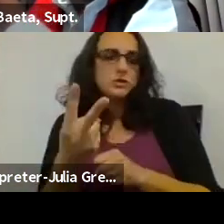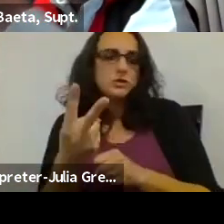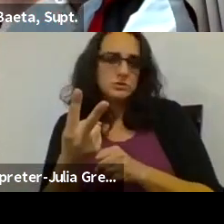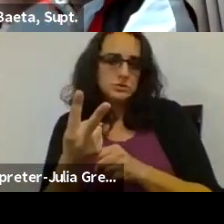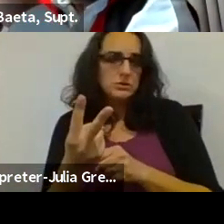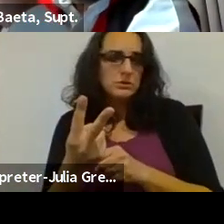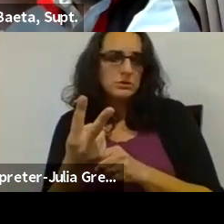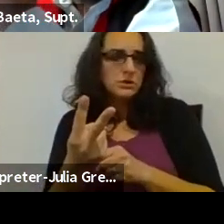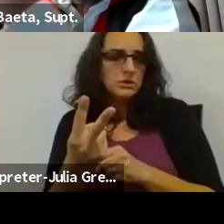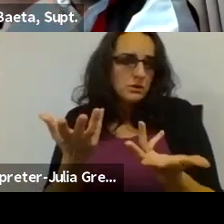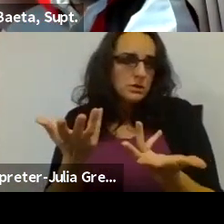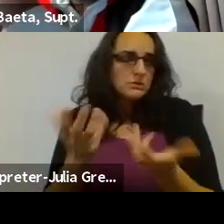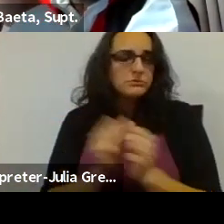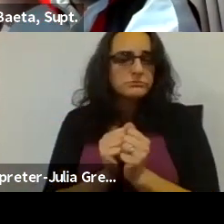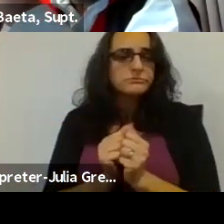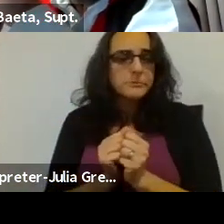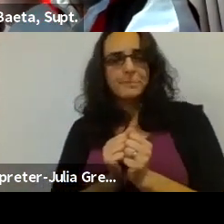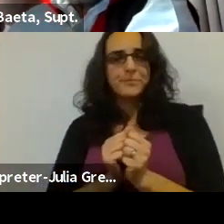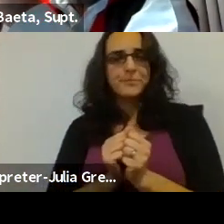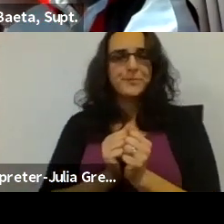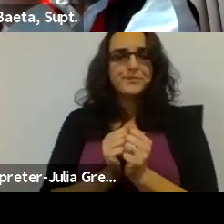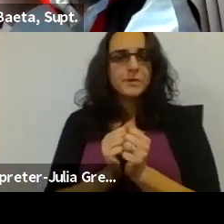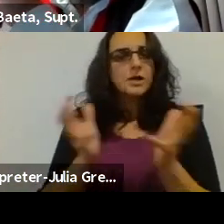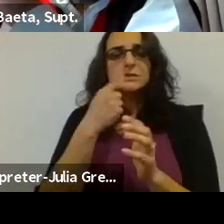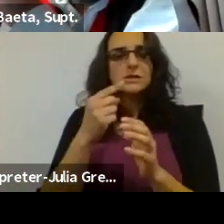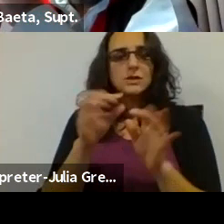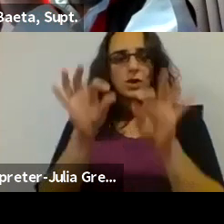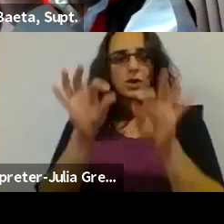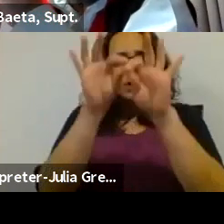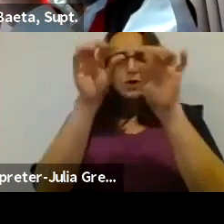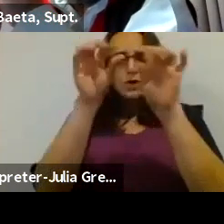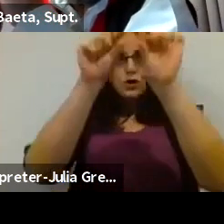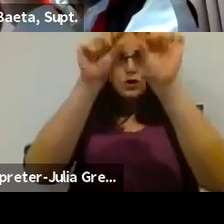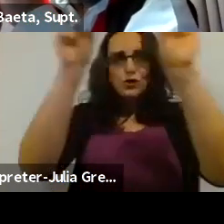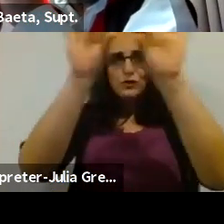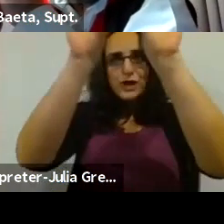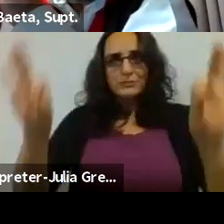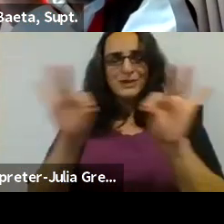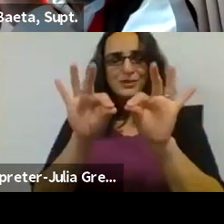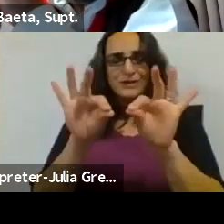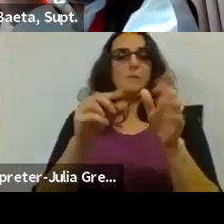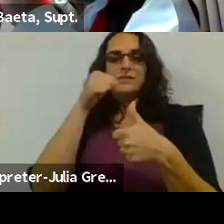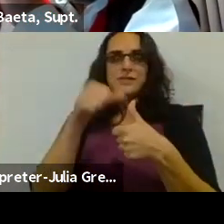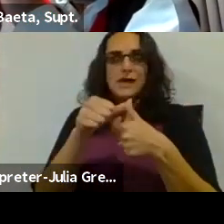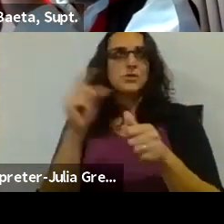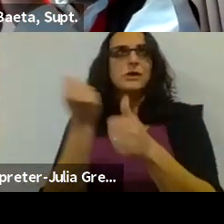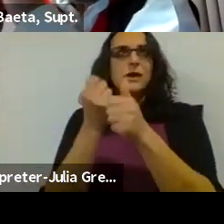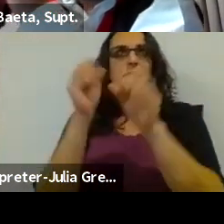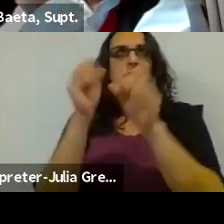Joe Baeta, Supt. : I used to tell people, Frank frame the original input and hang it up somewhere in the house. So every, every time you go buy it. You know that's worth at least 1000 bucks so